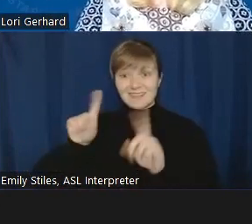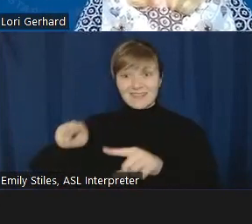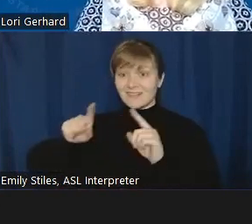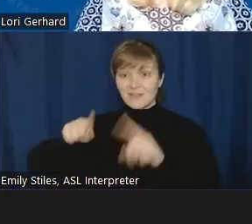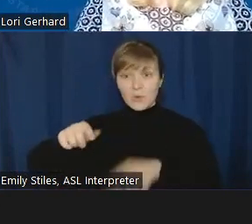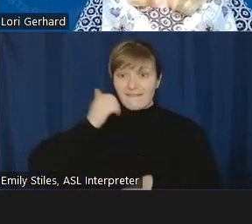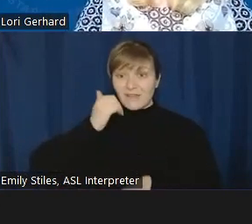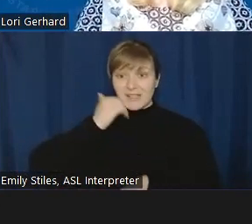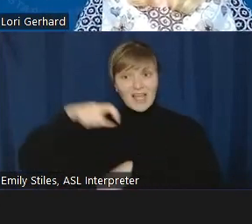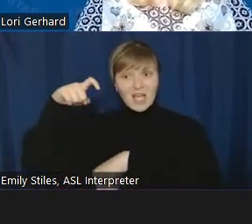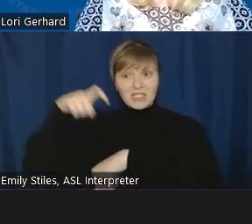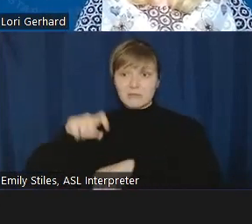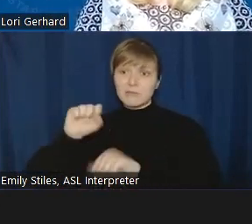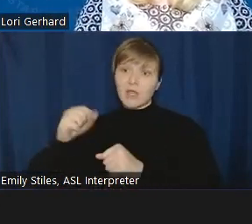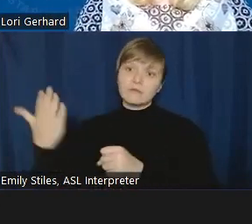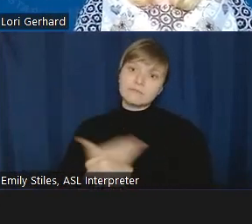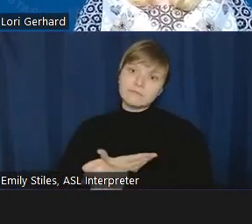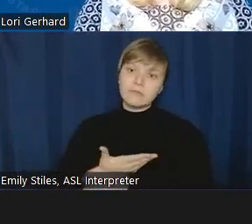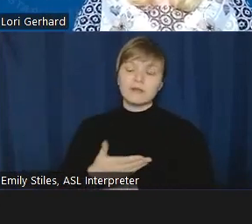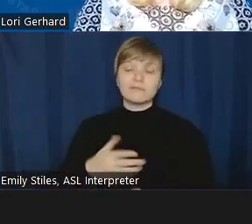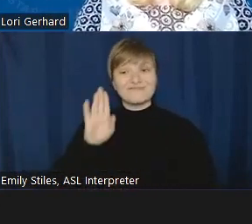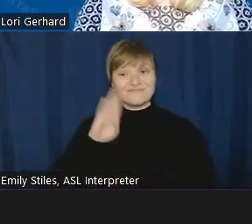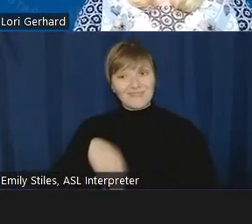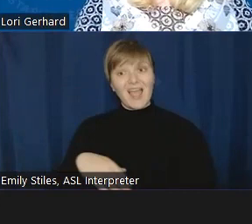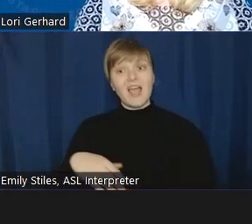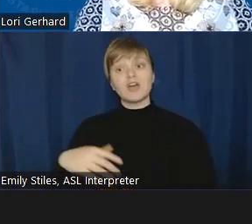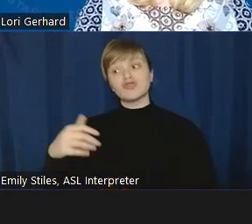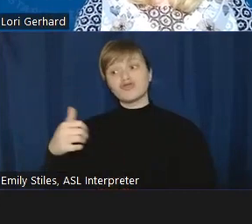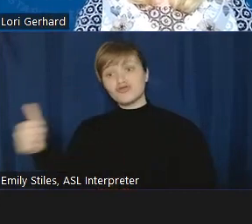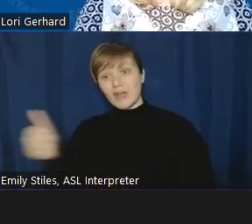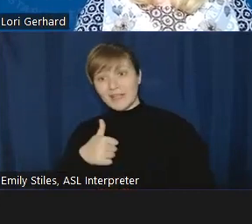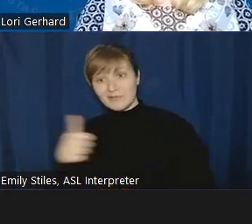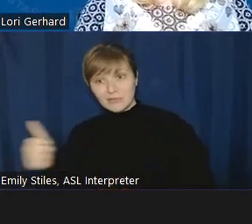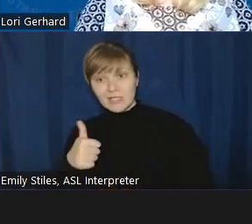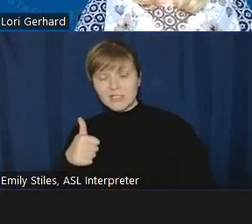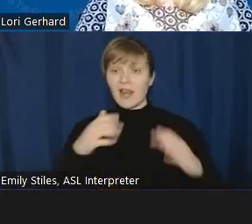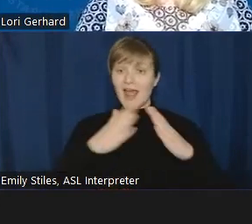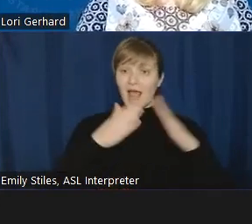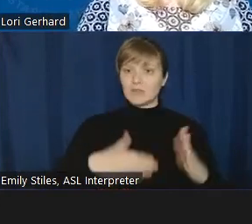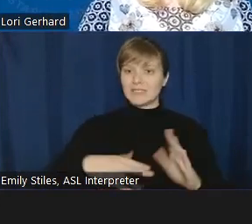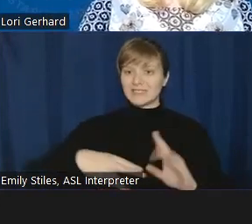transportation and housing are consistently top reasons that people call the Administration for